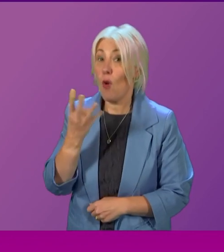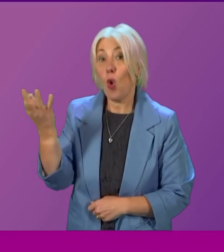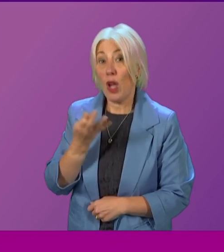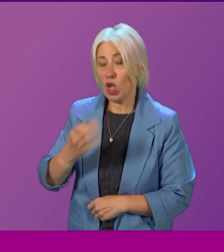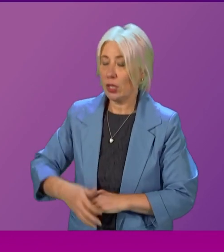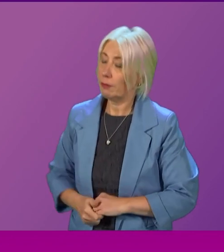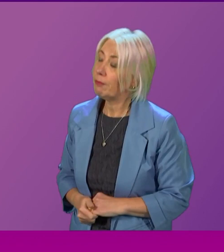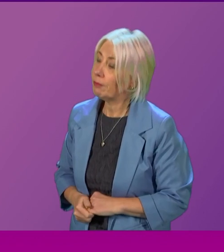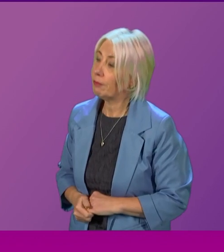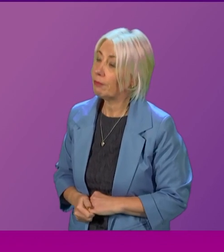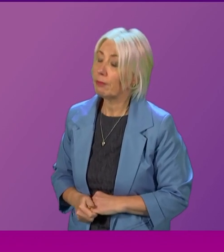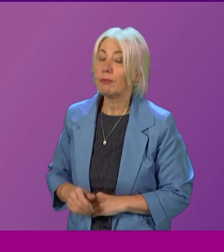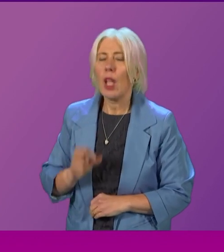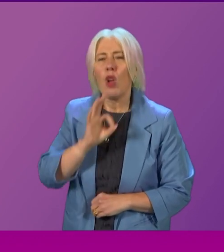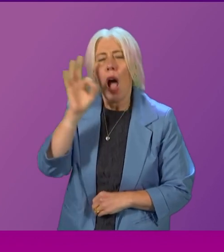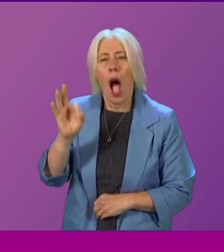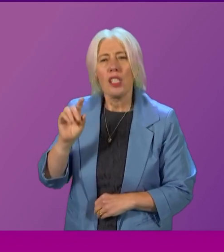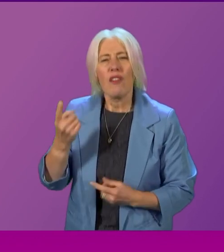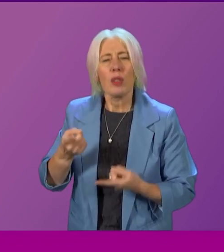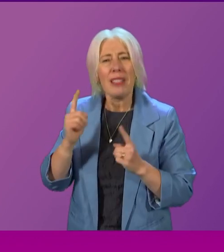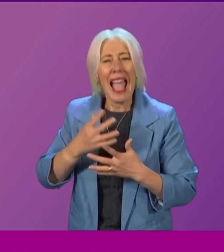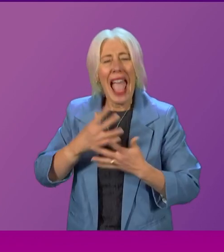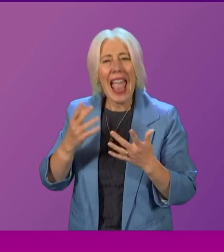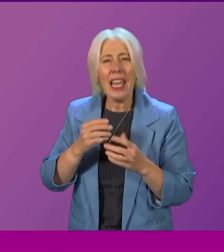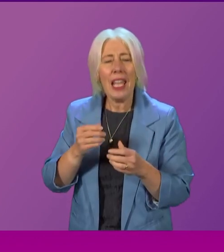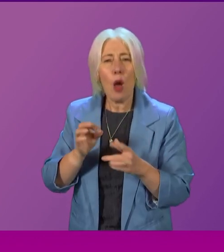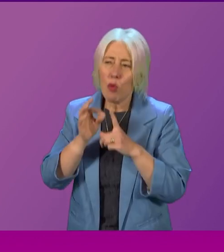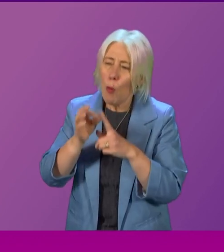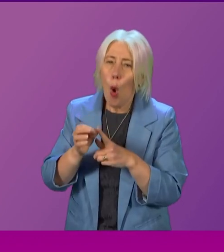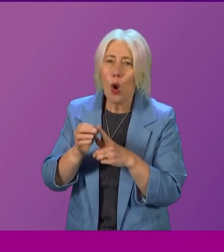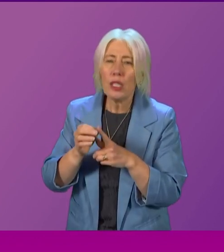appropriate. To ask the First Minister what impact any proposed reduction in the number of overseas